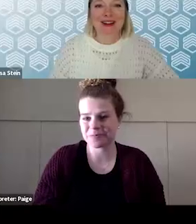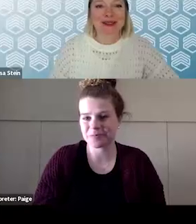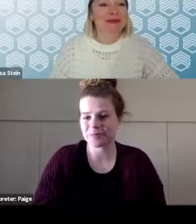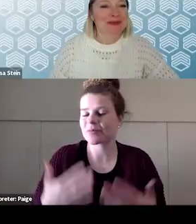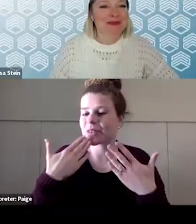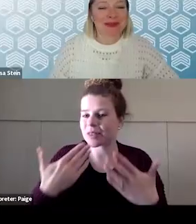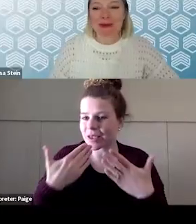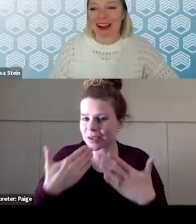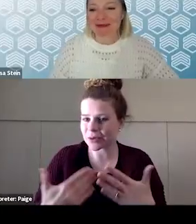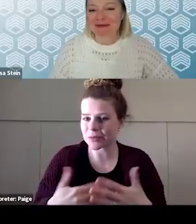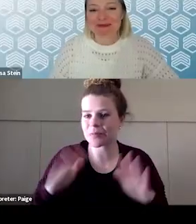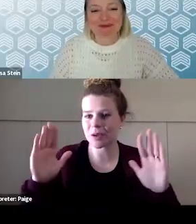Thank you. Goodbye.